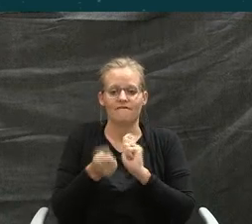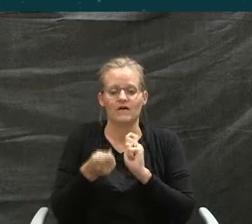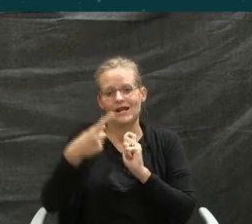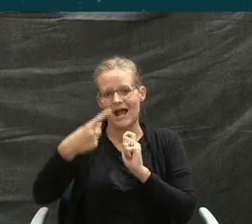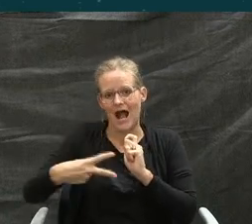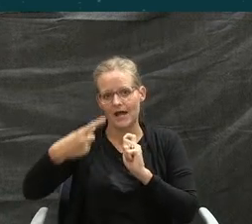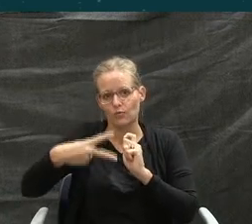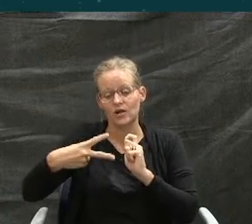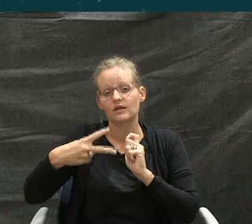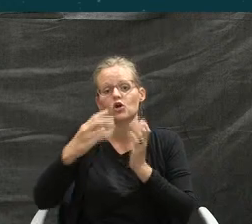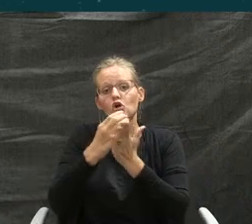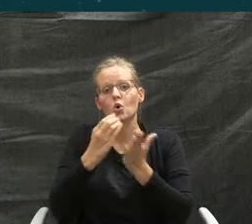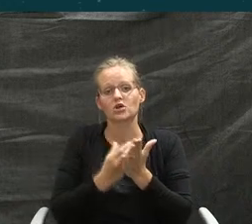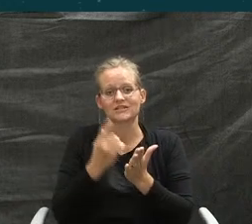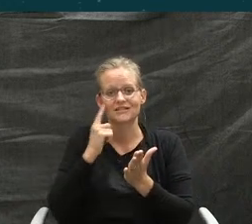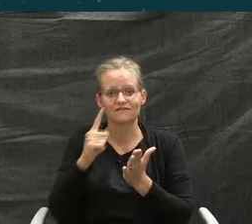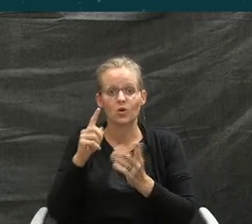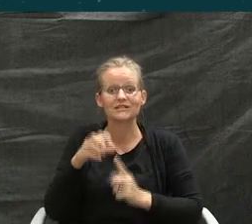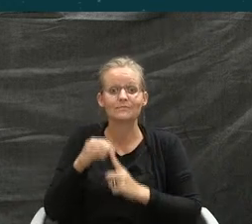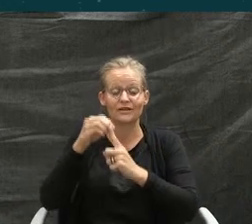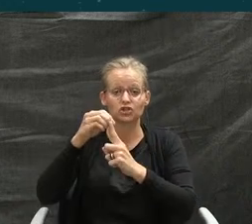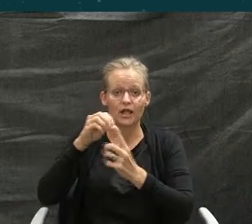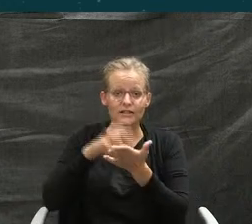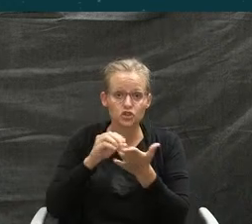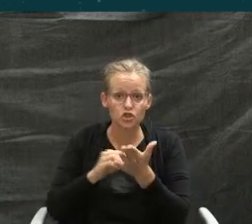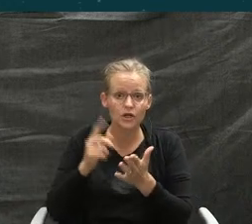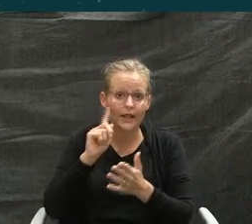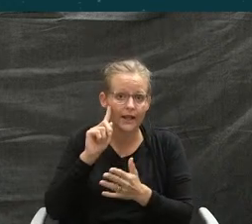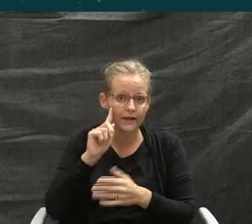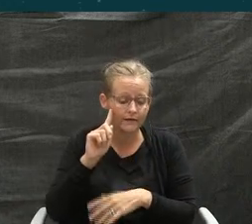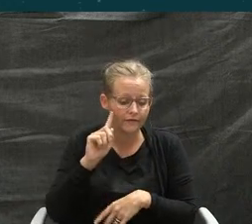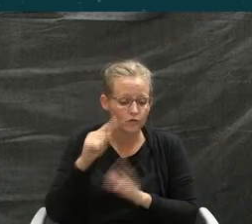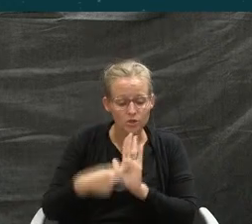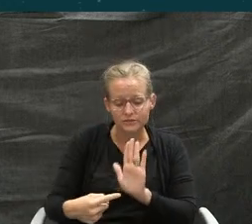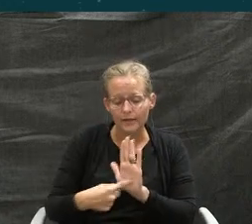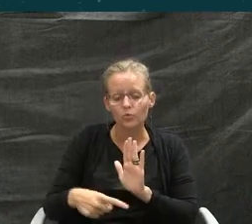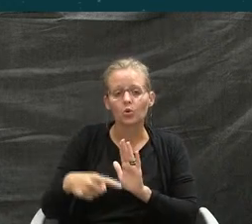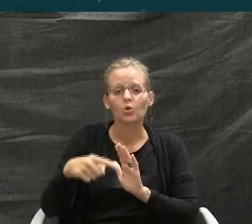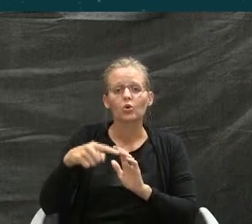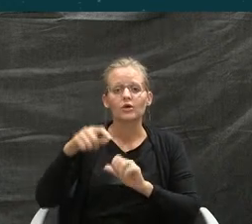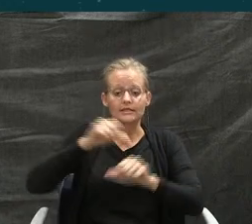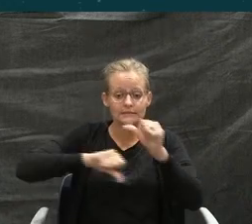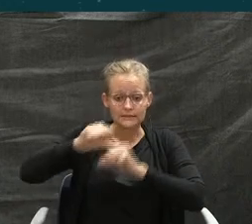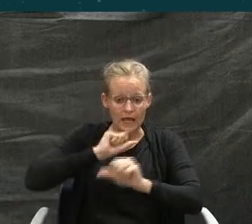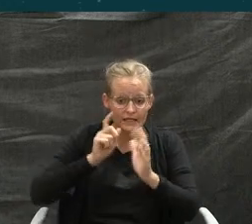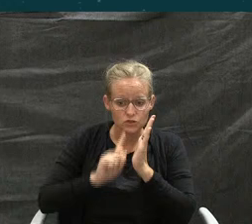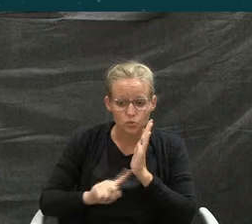courses for specialized programming such as science research, vantage music courses. An momentum there is space in